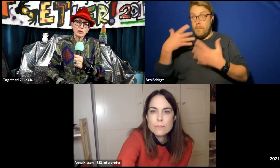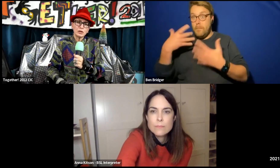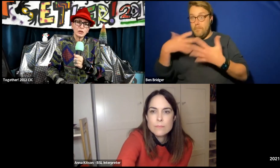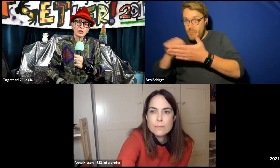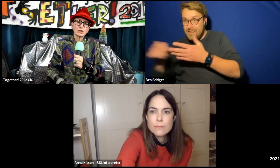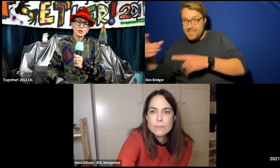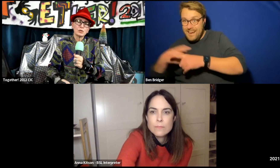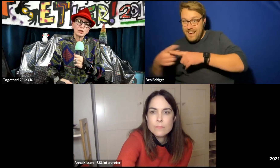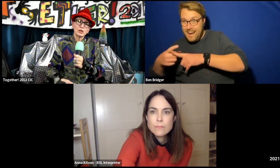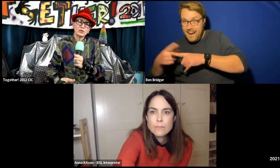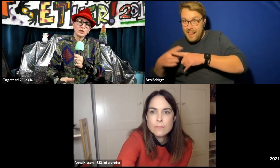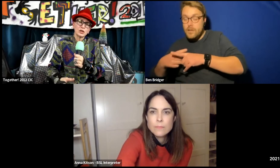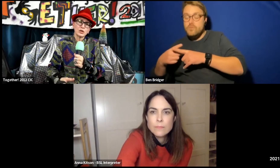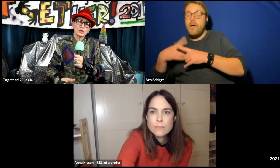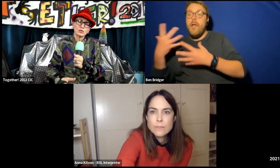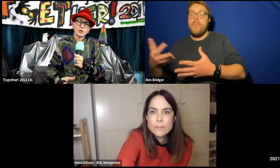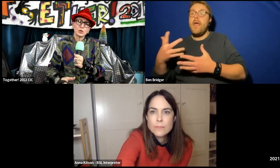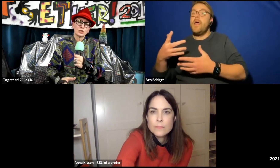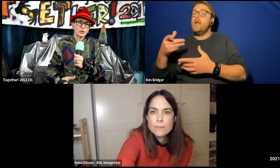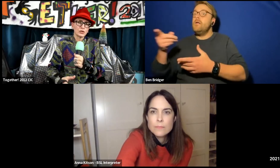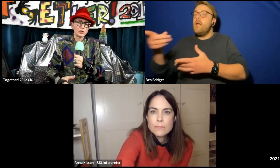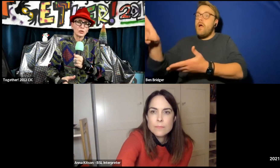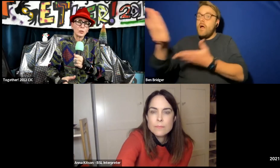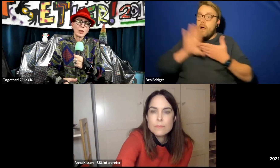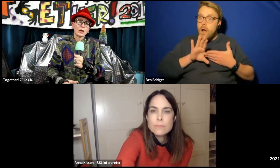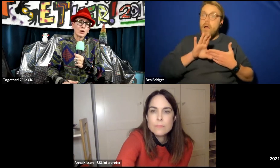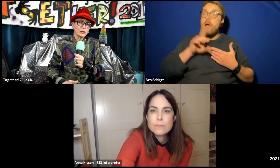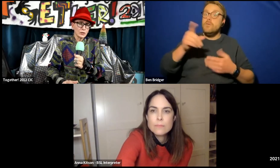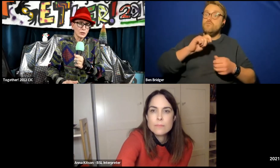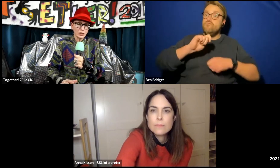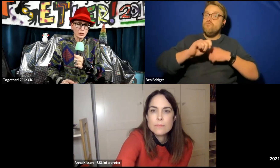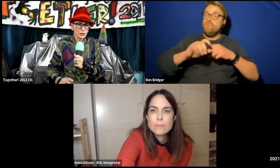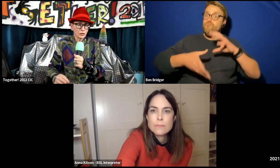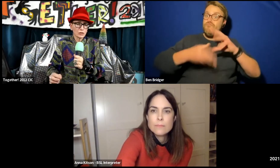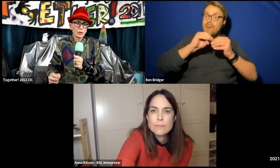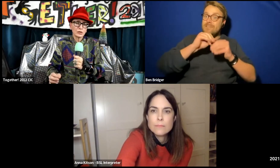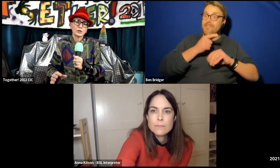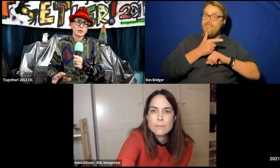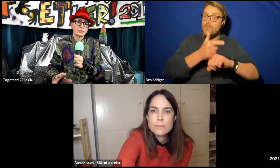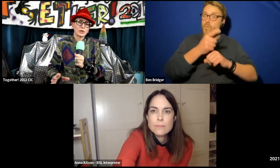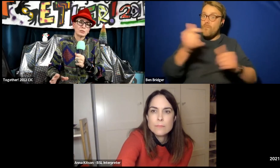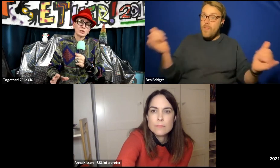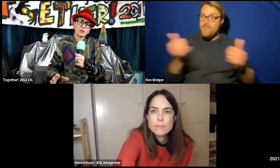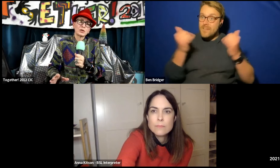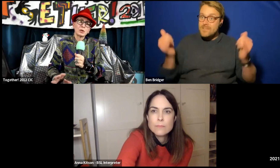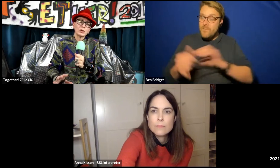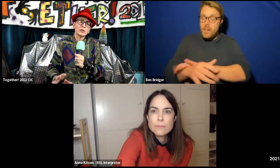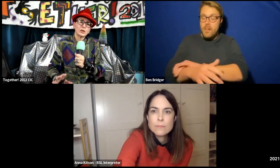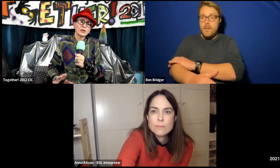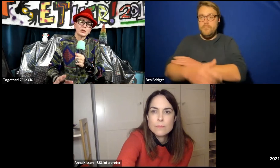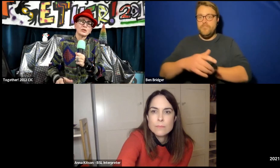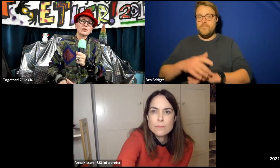year to make a video for the festival, I think, I can't swear to this I'm terribly sorry, I think this is